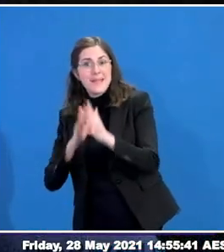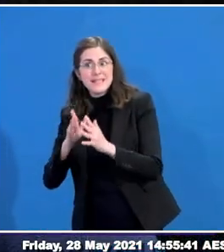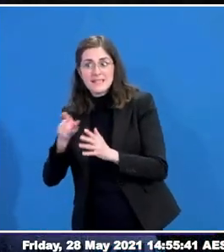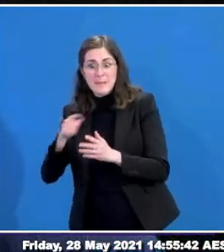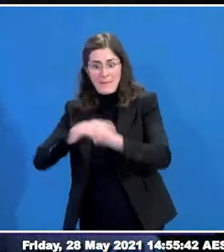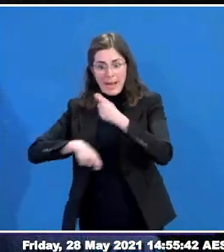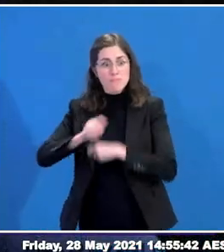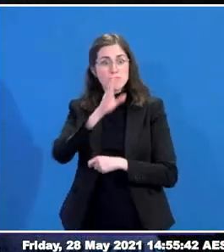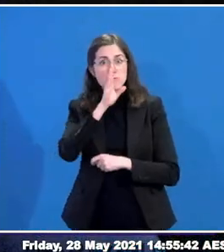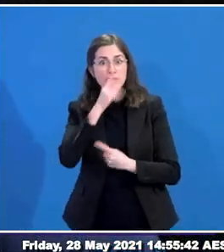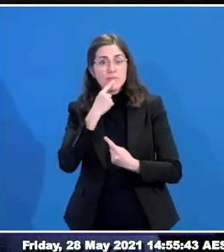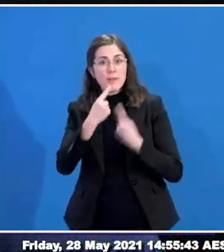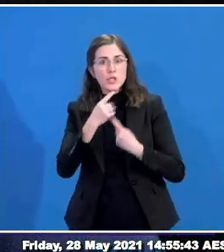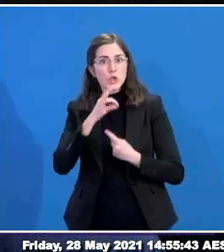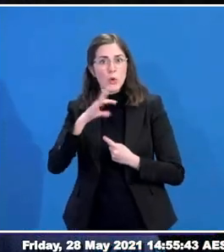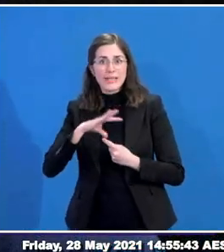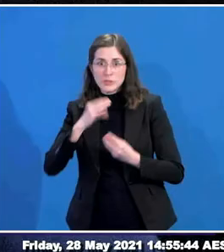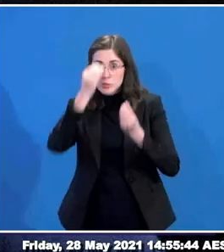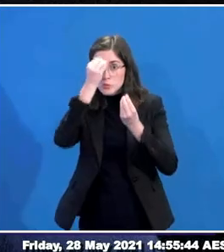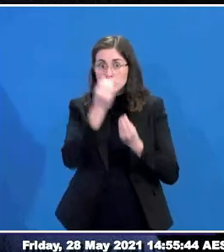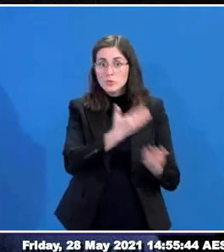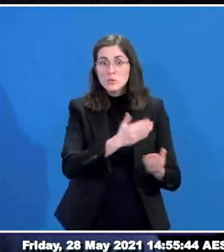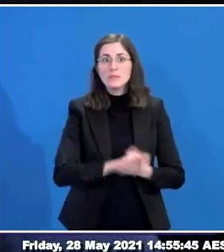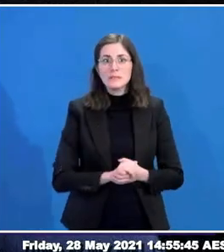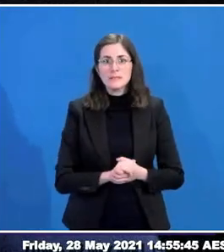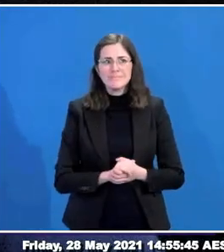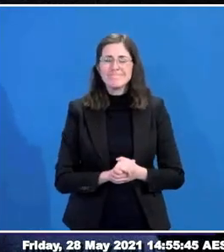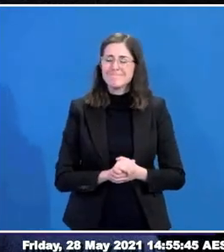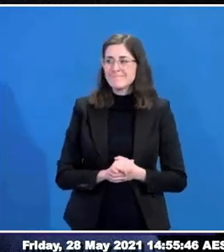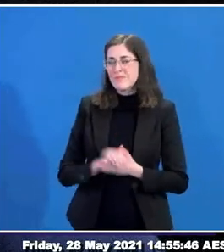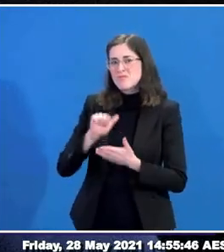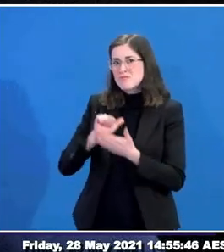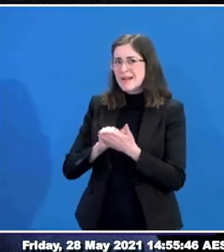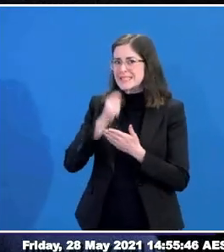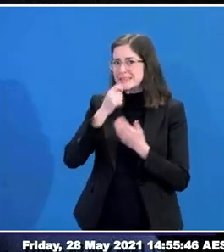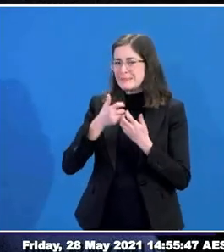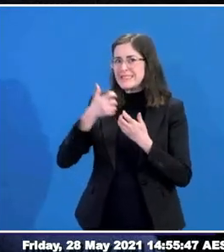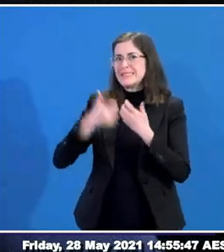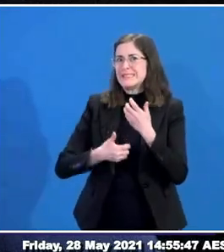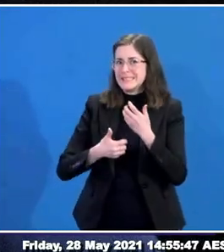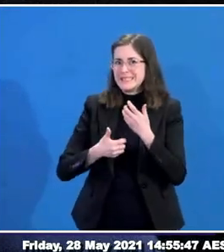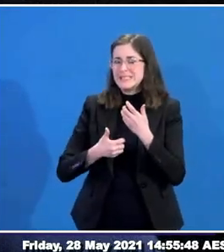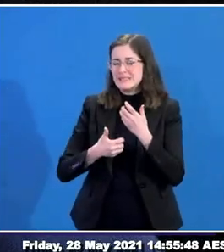Yes, that would not strike me as being CHAIR: Consistent? within the spirit of the process.